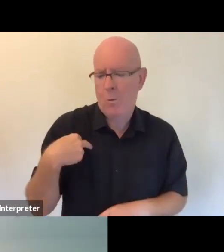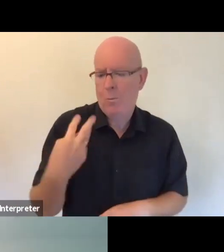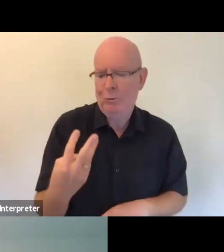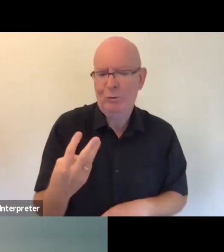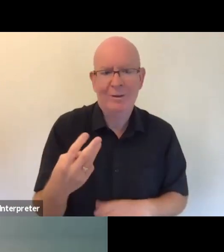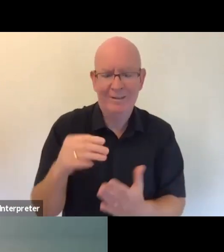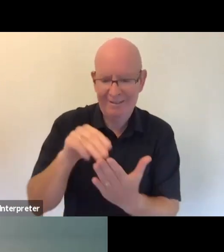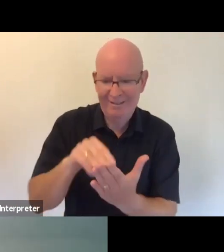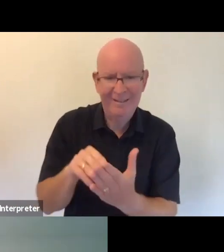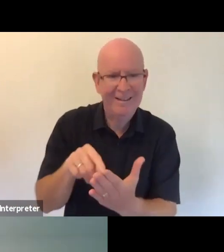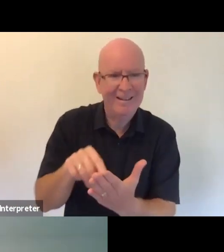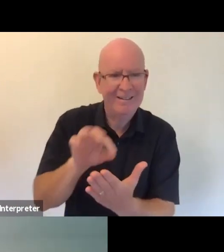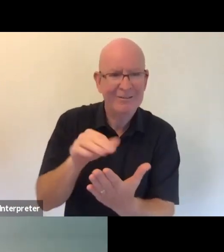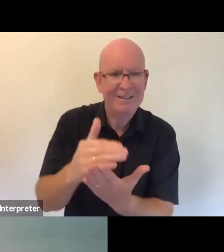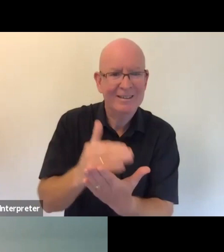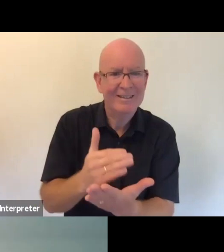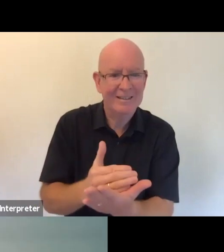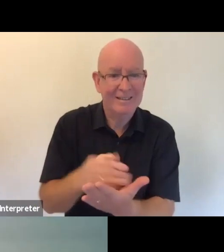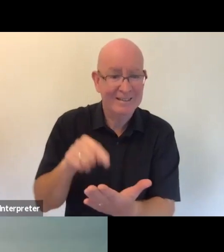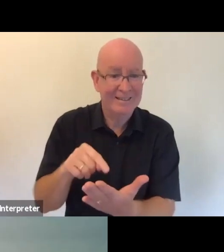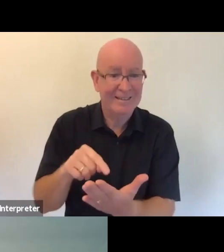But we believe that there is a need of a staged approach,